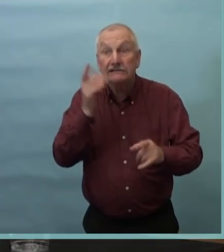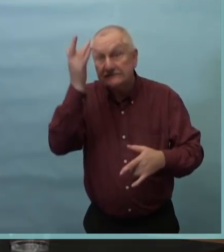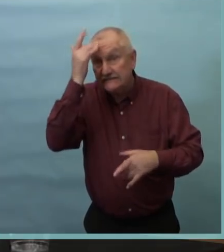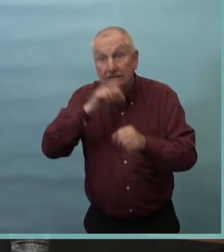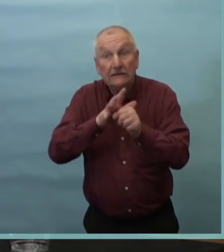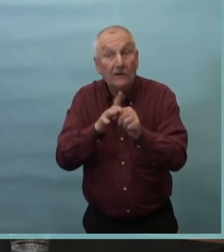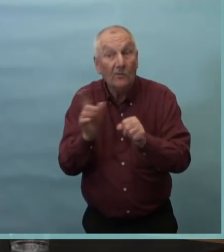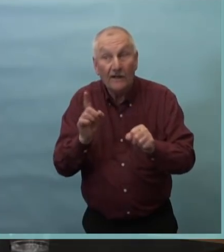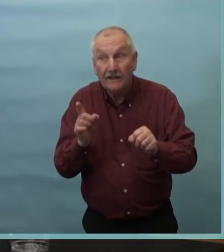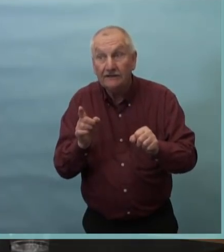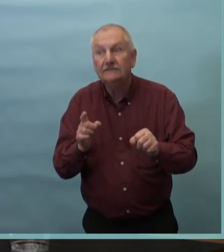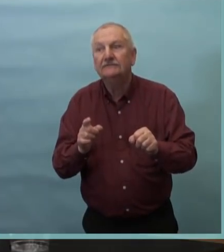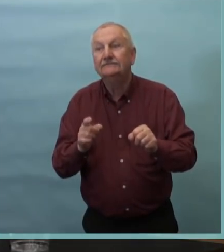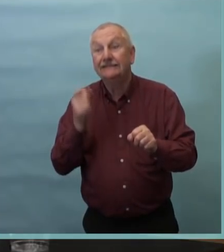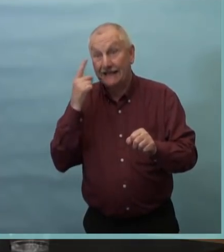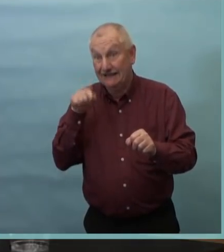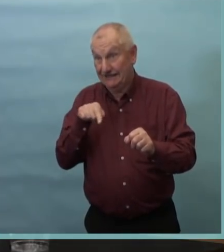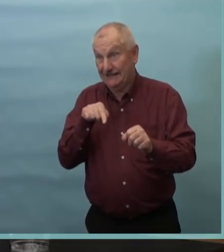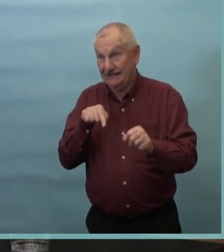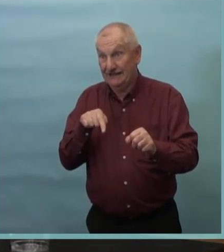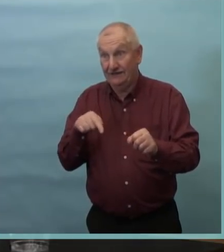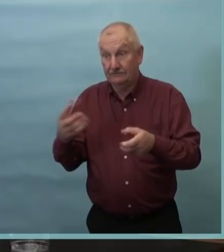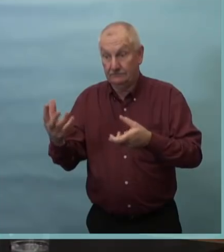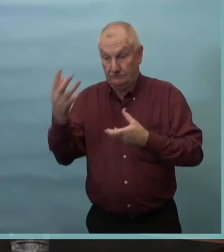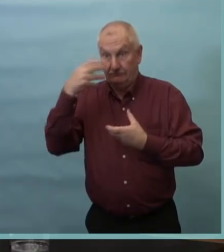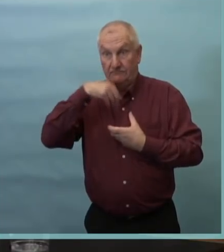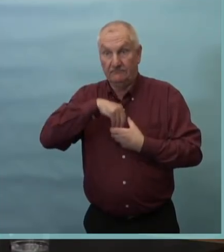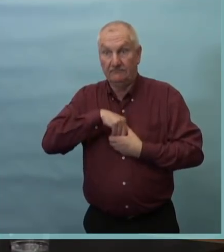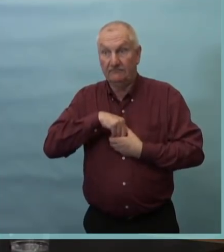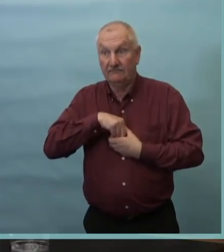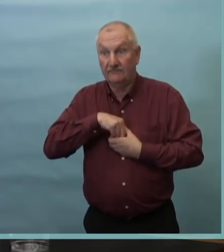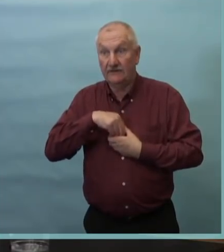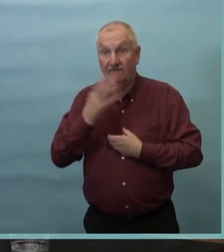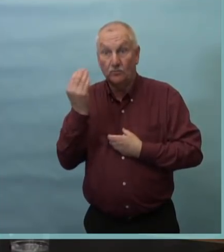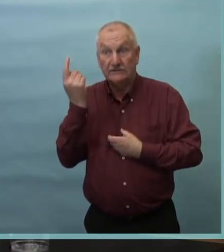period for the virus so it's often difficult to know for sure where